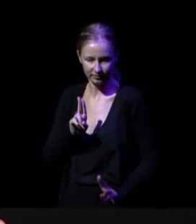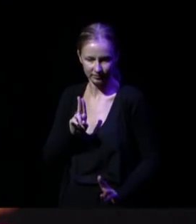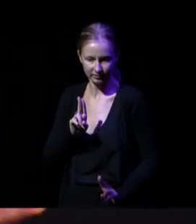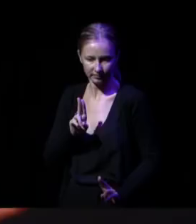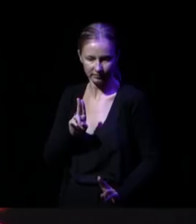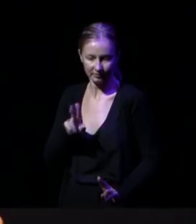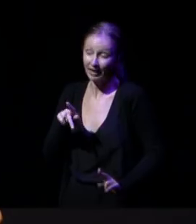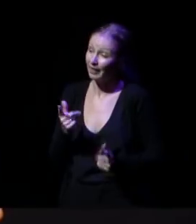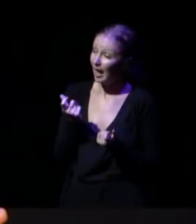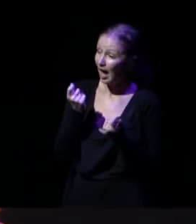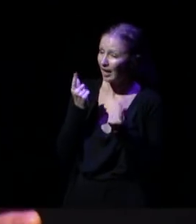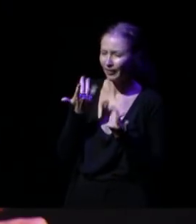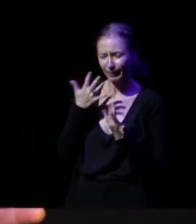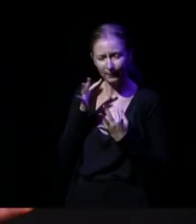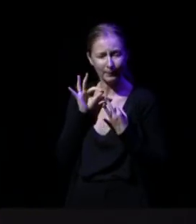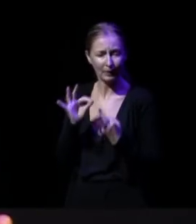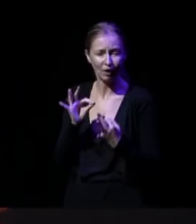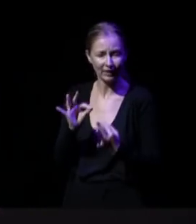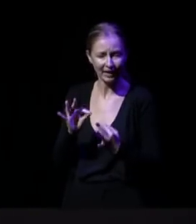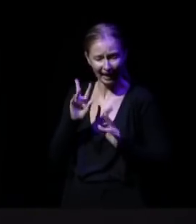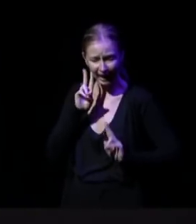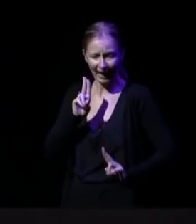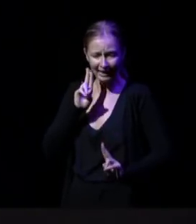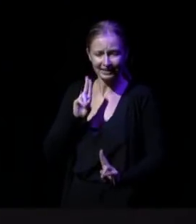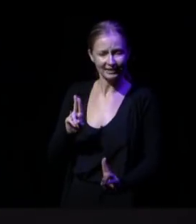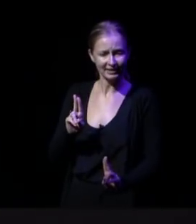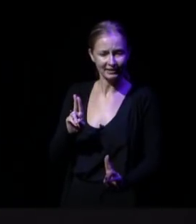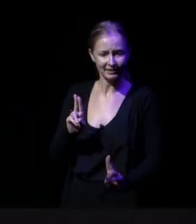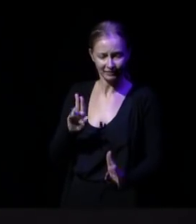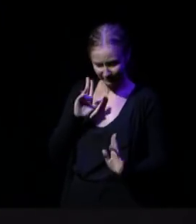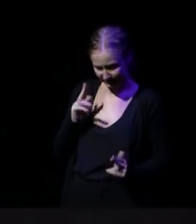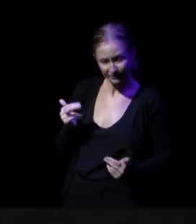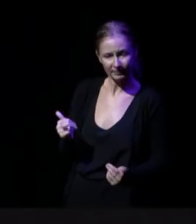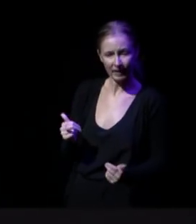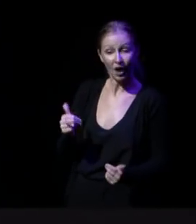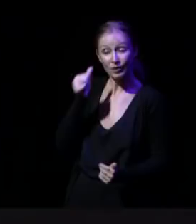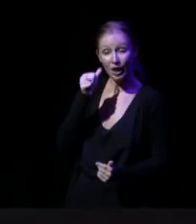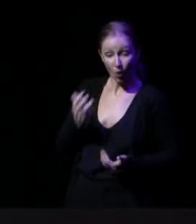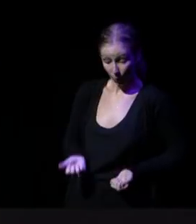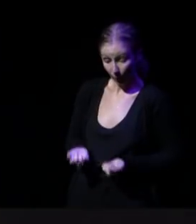They're sparkling clean and they're still beautiful, they're still colourful. They understand that without that, they're lost.